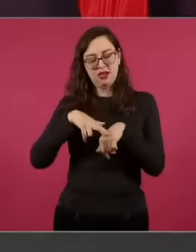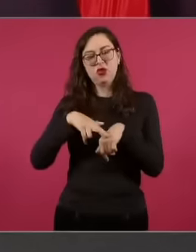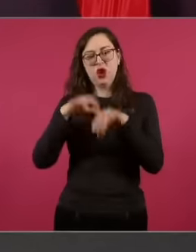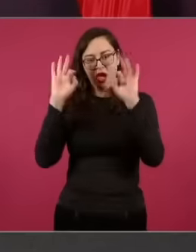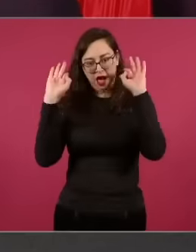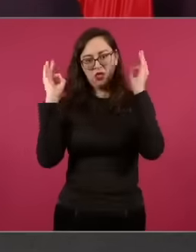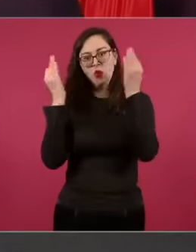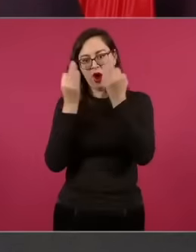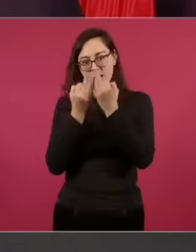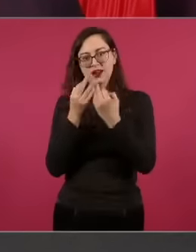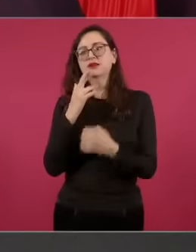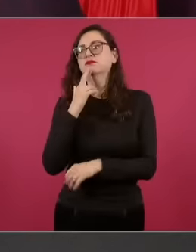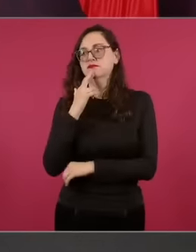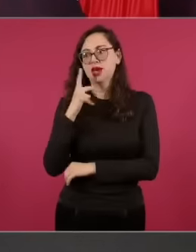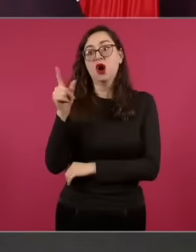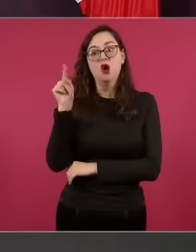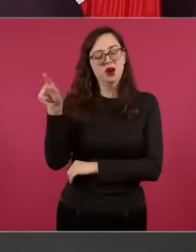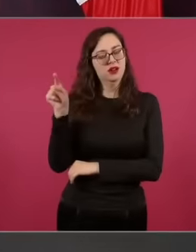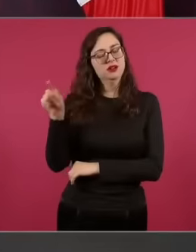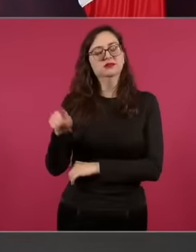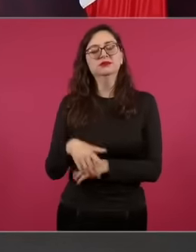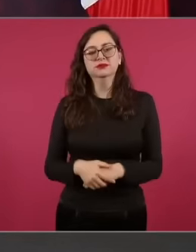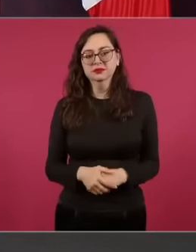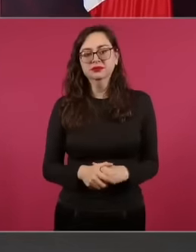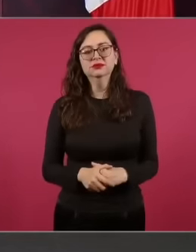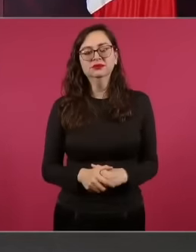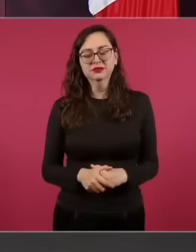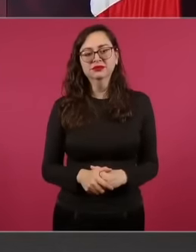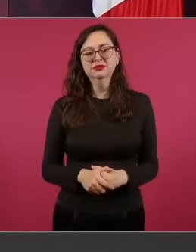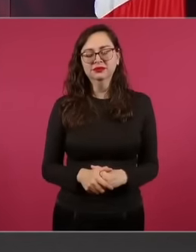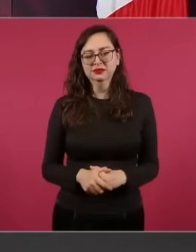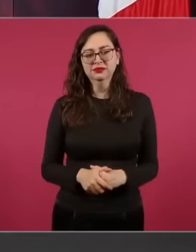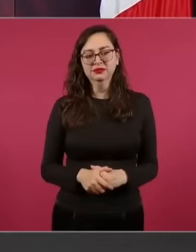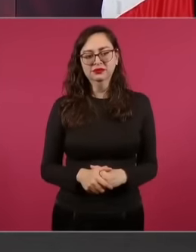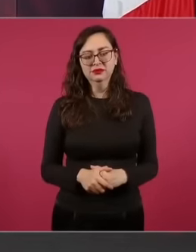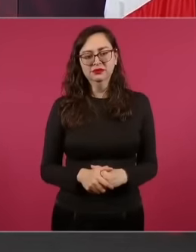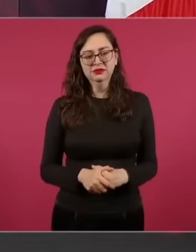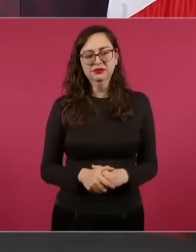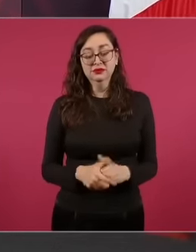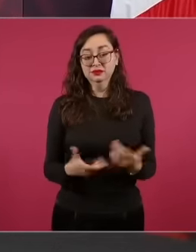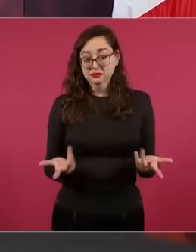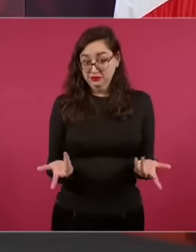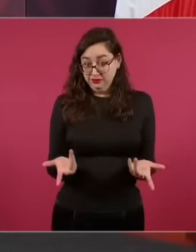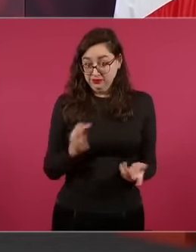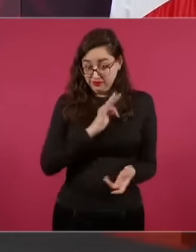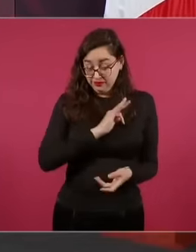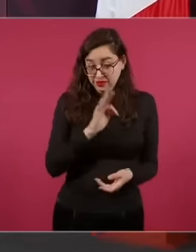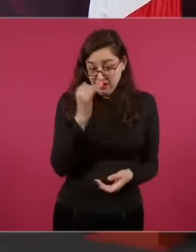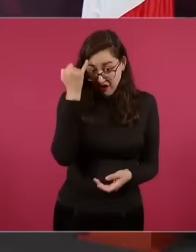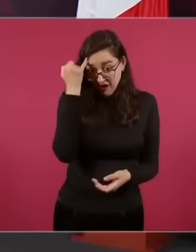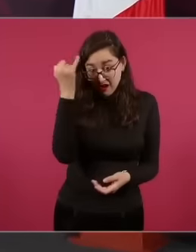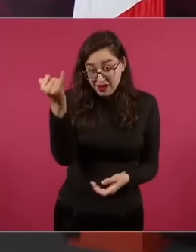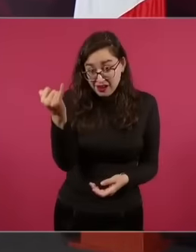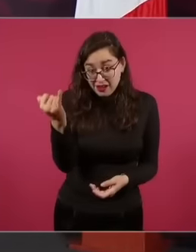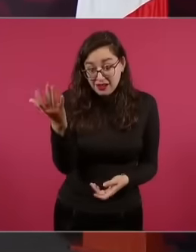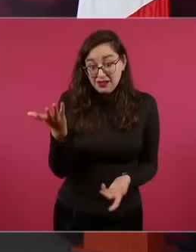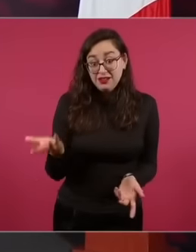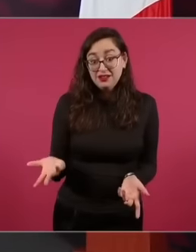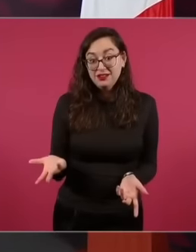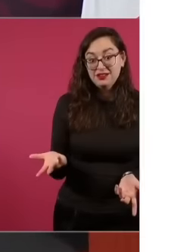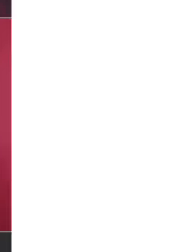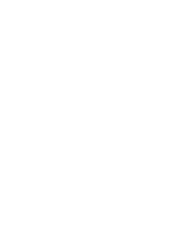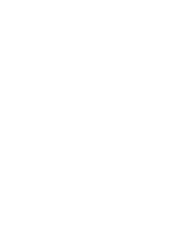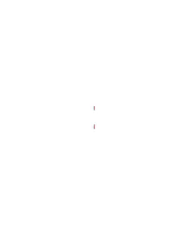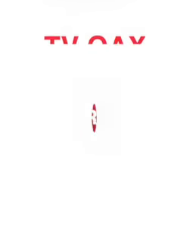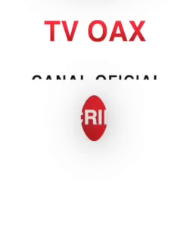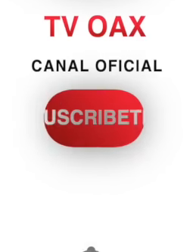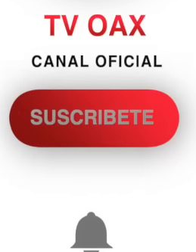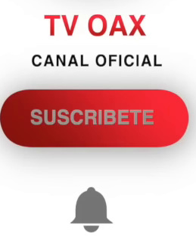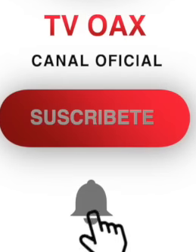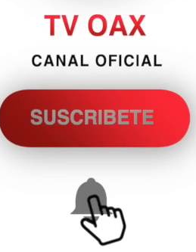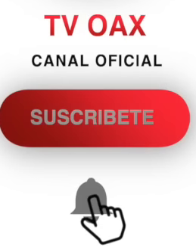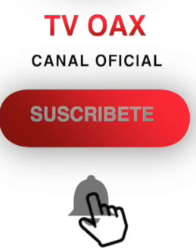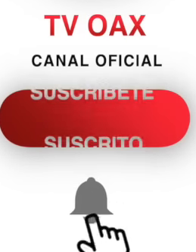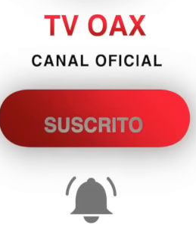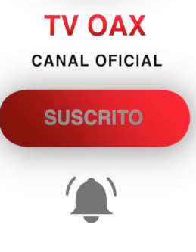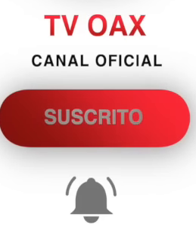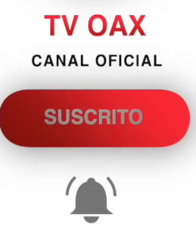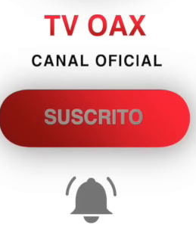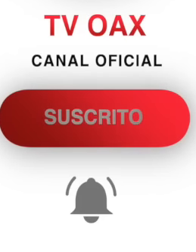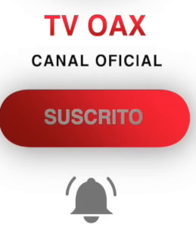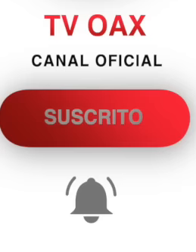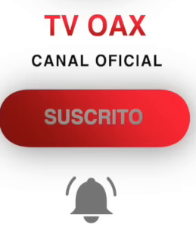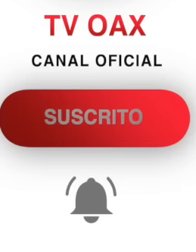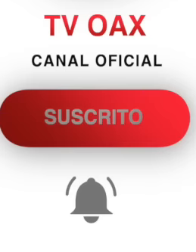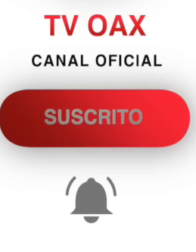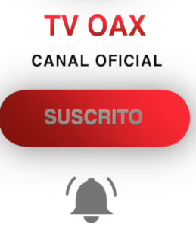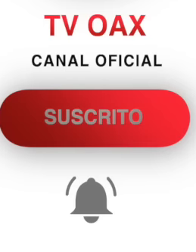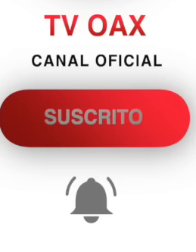customs you can already in this seces I am not going to do the work for you no